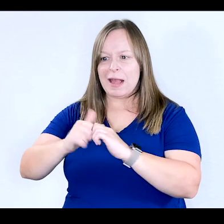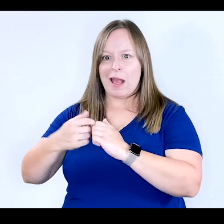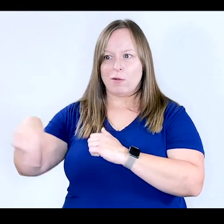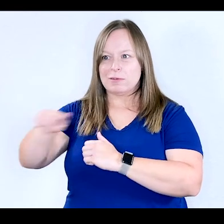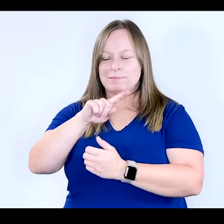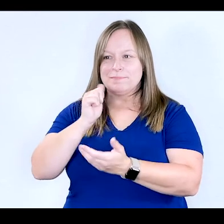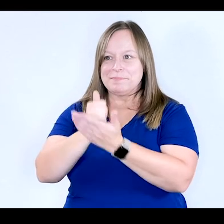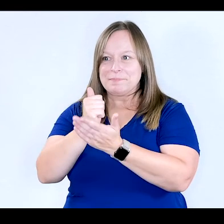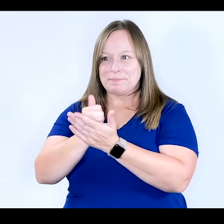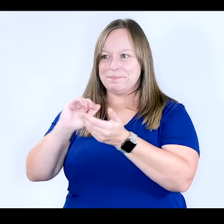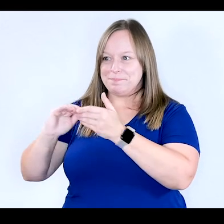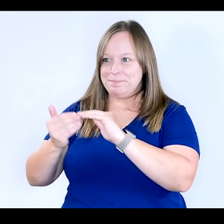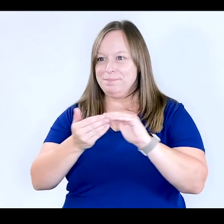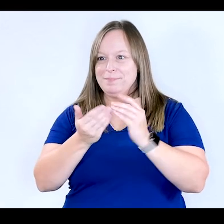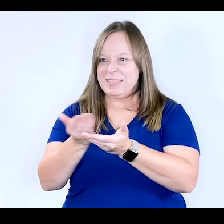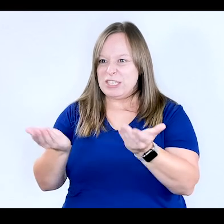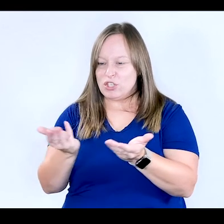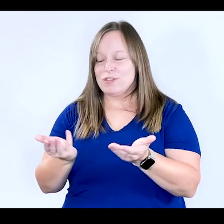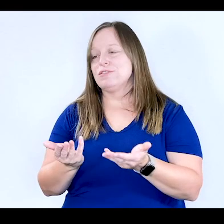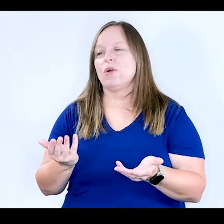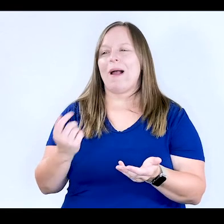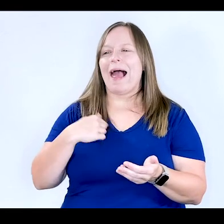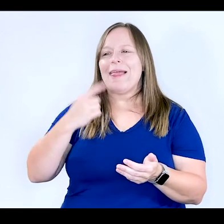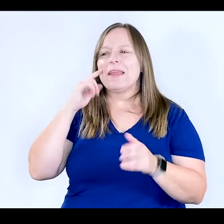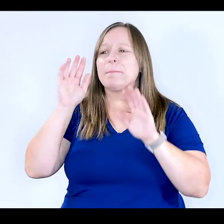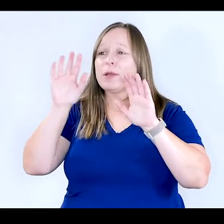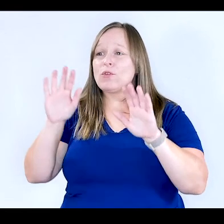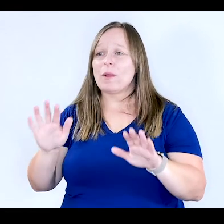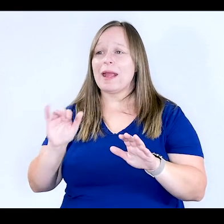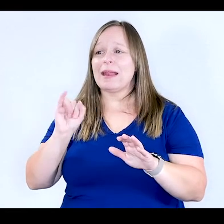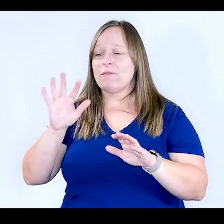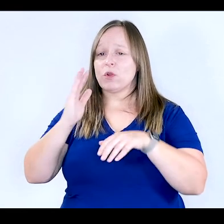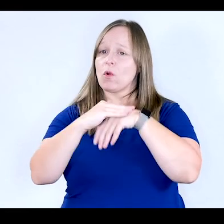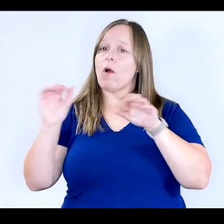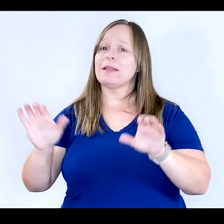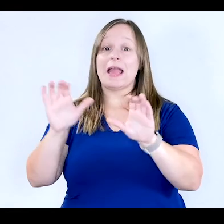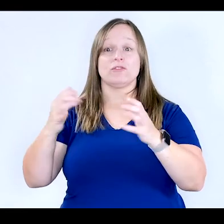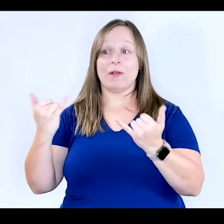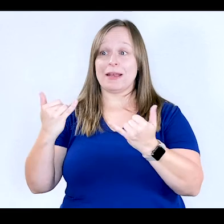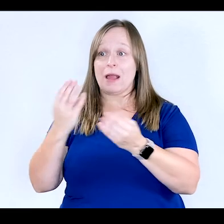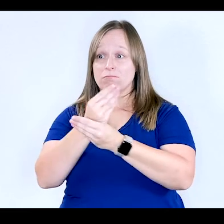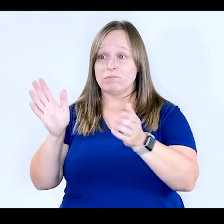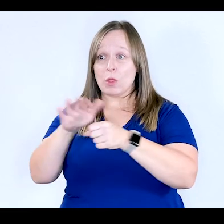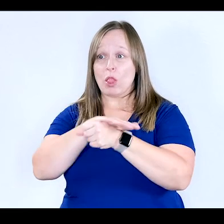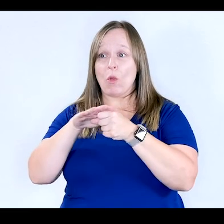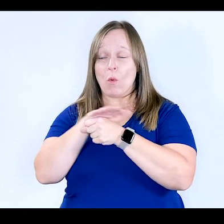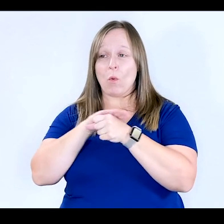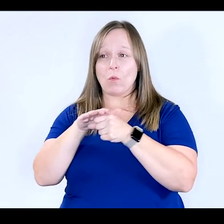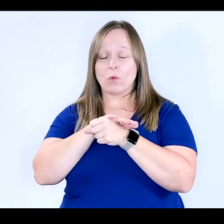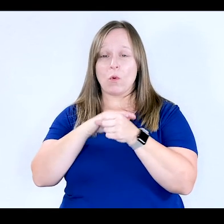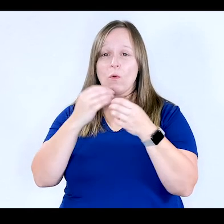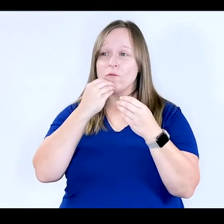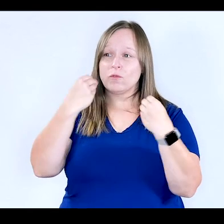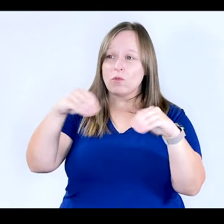help the people in our community. So I think it'd be great if we could put out a call-to-action right now to all of our local supermarkets and grocery stores